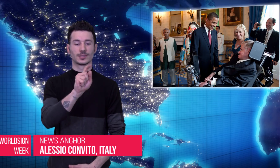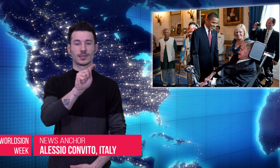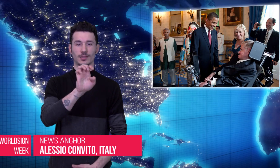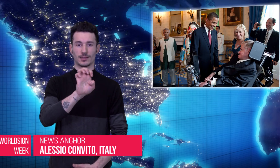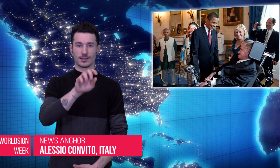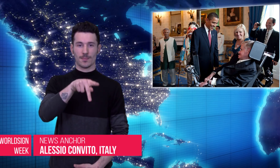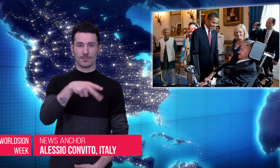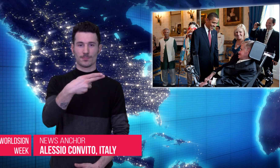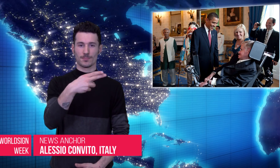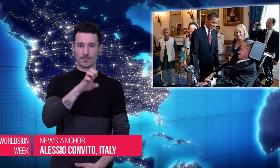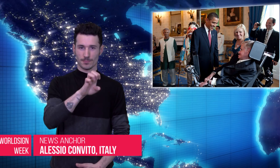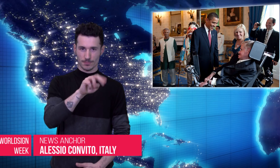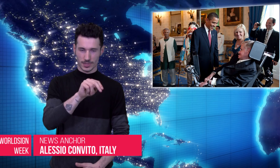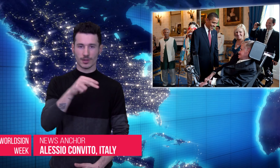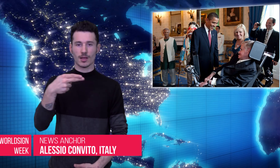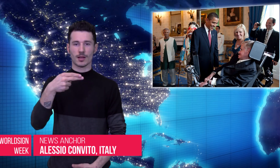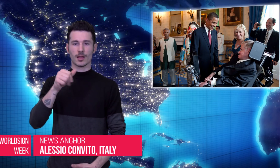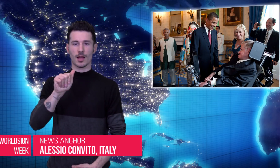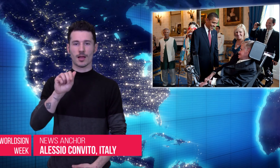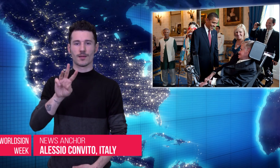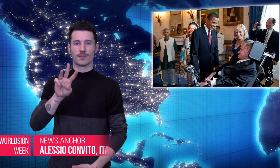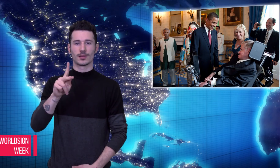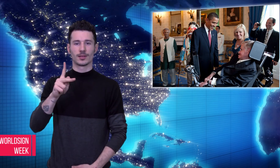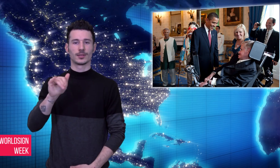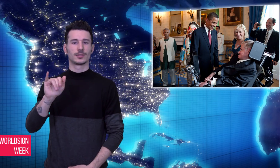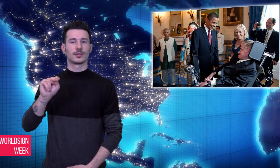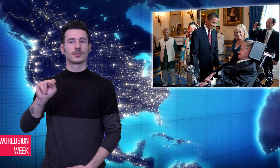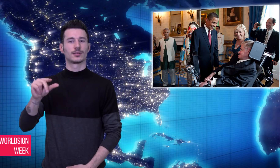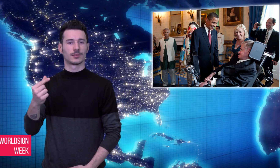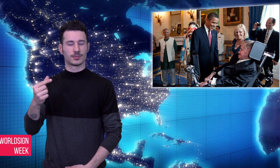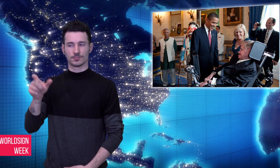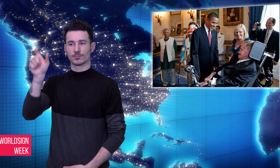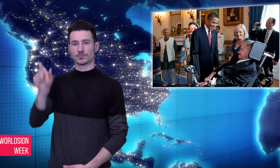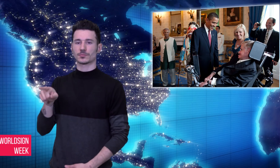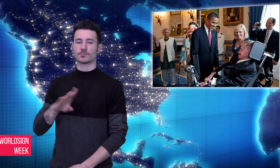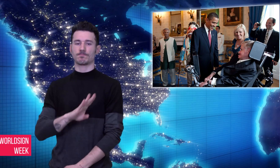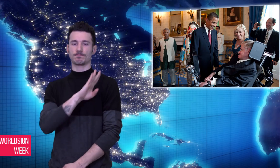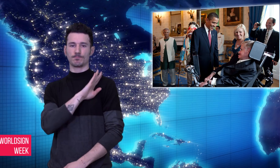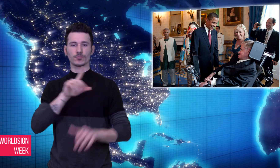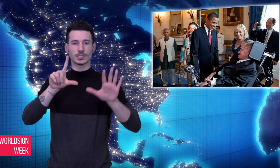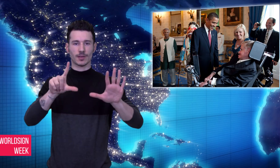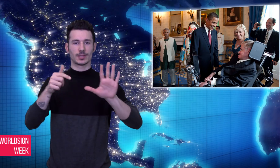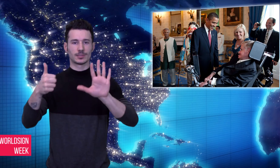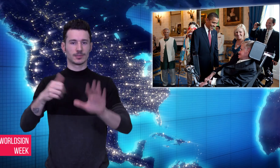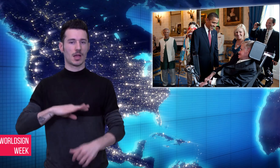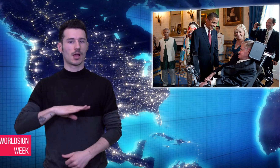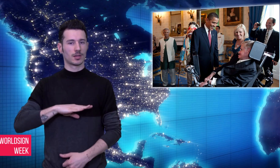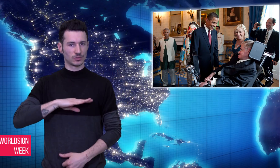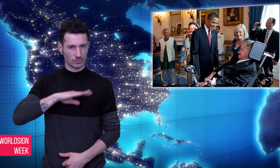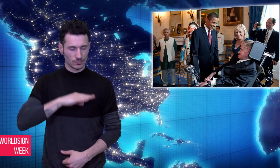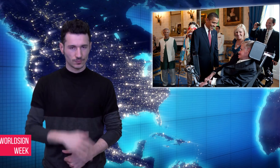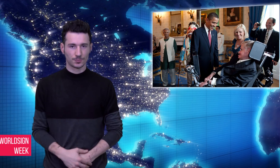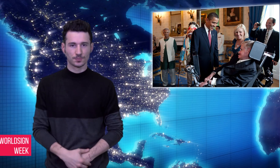Alessio: Stephen Hawking died at age 76